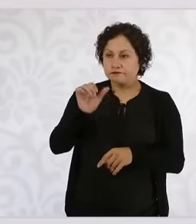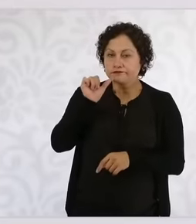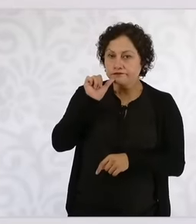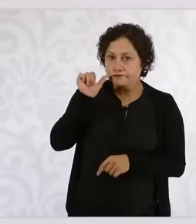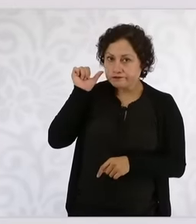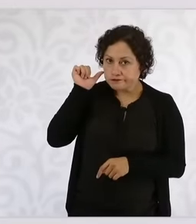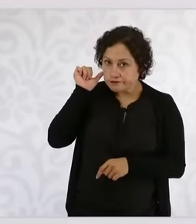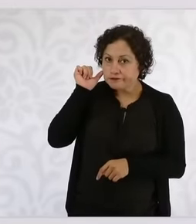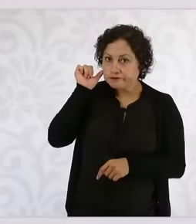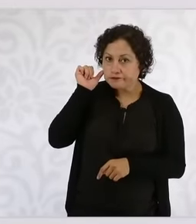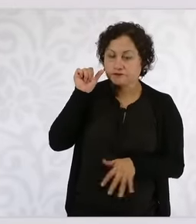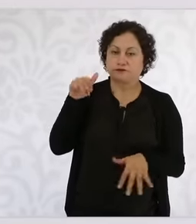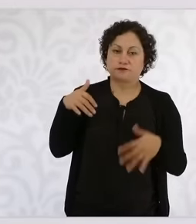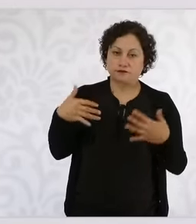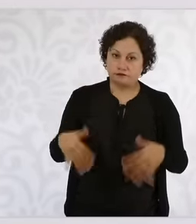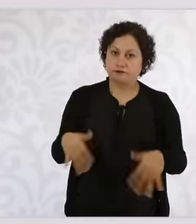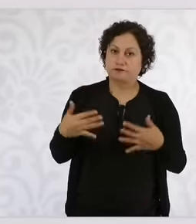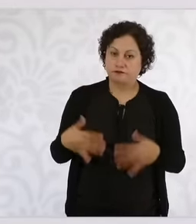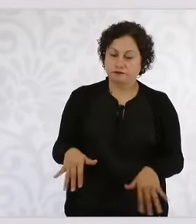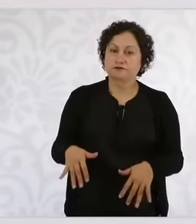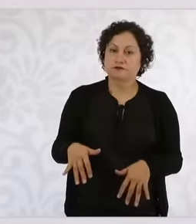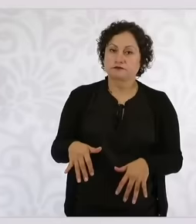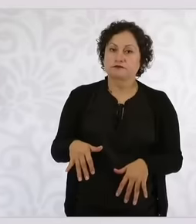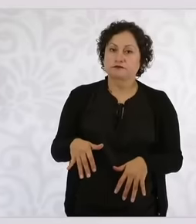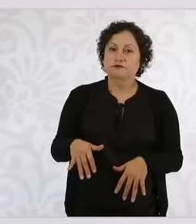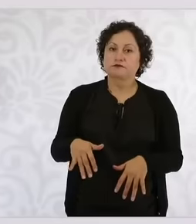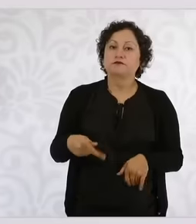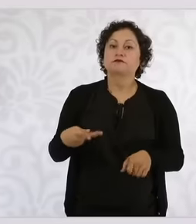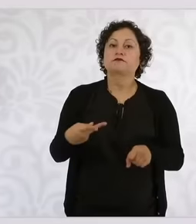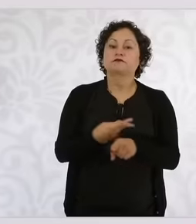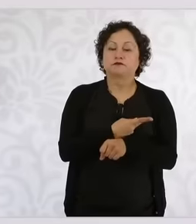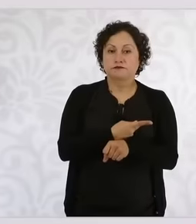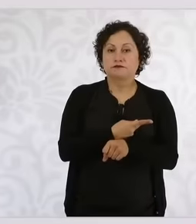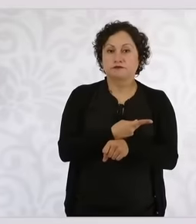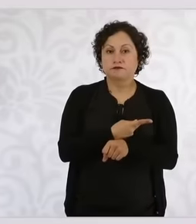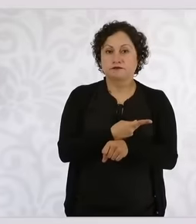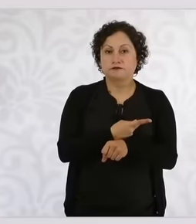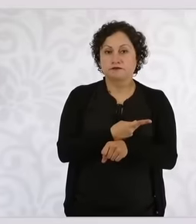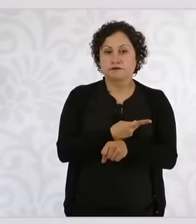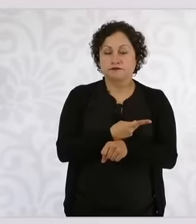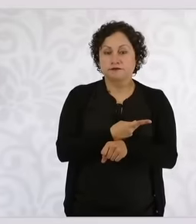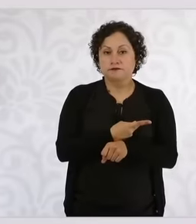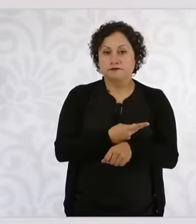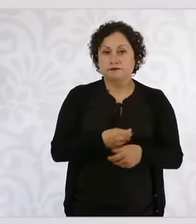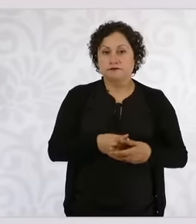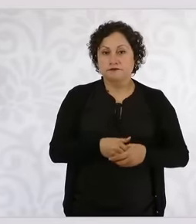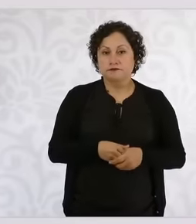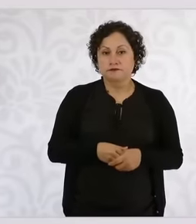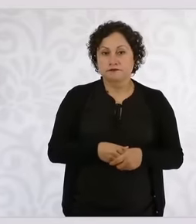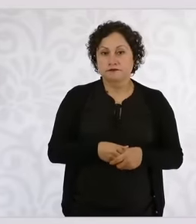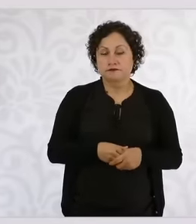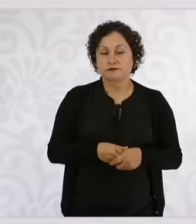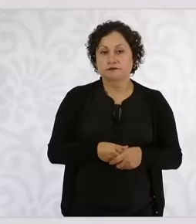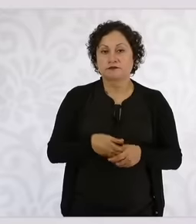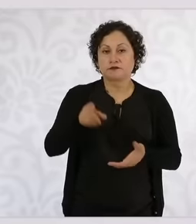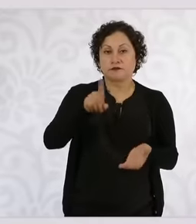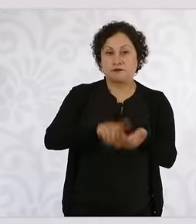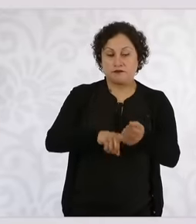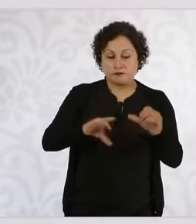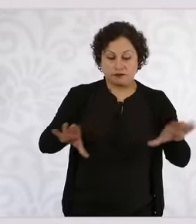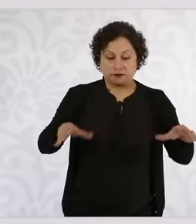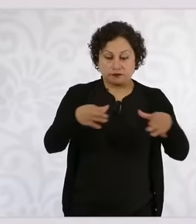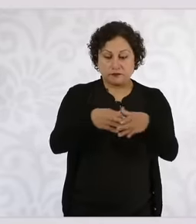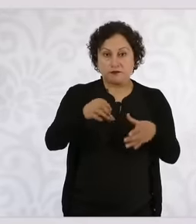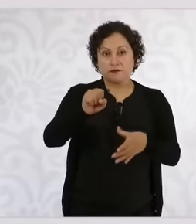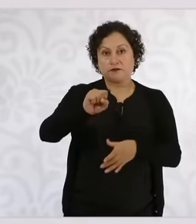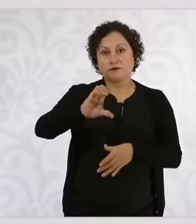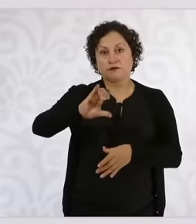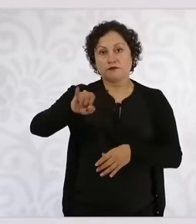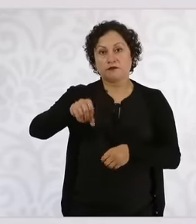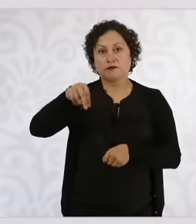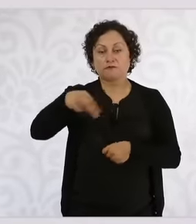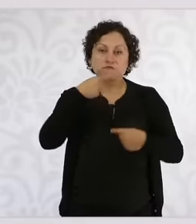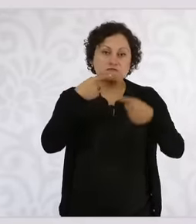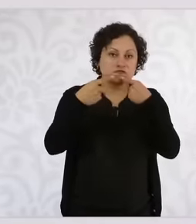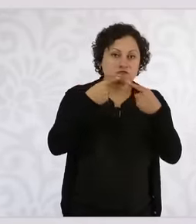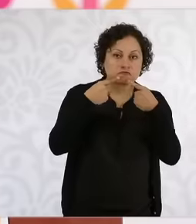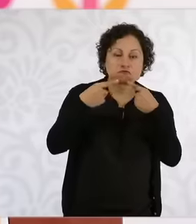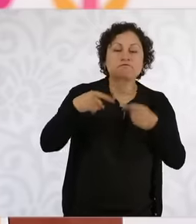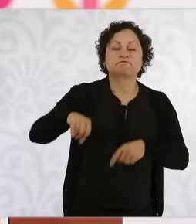it was interesting how the discussion in court unfolded. Currently, the court